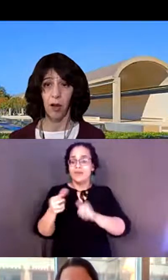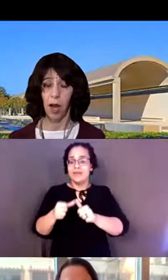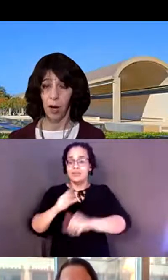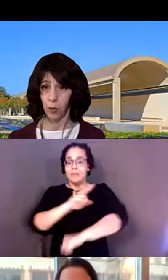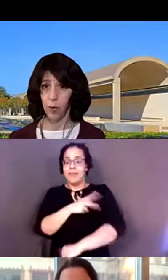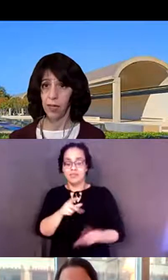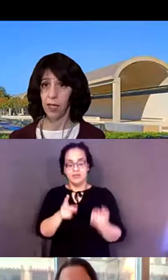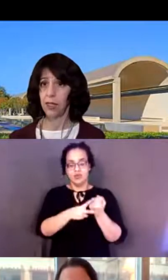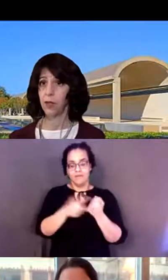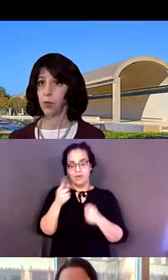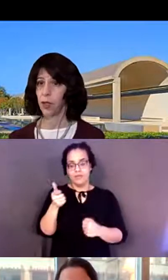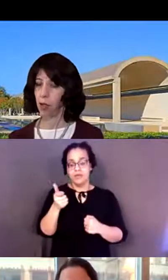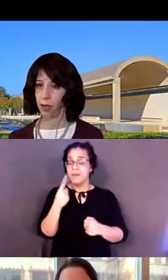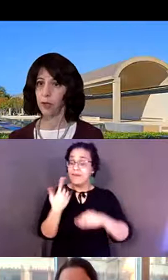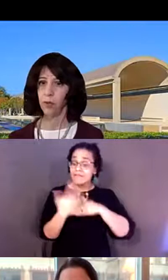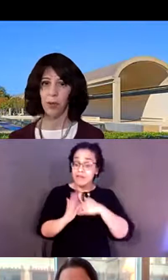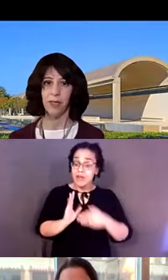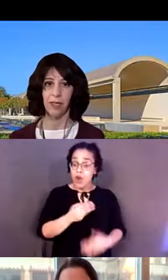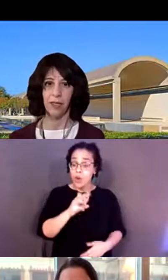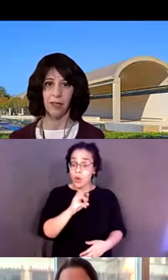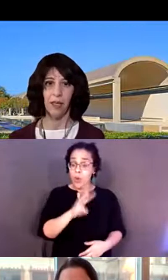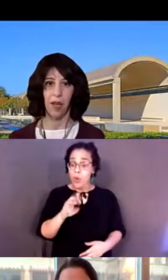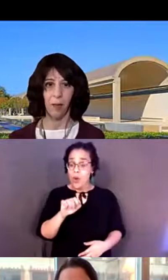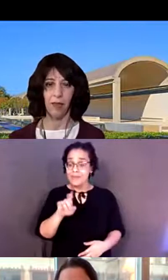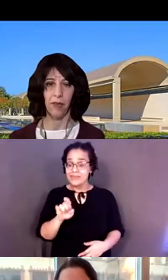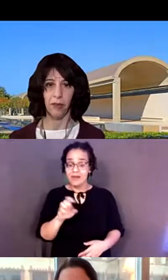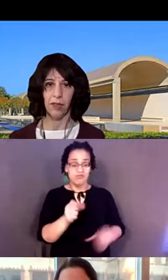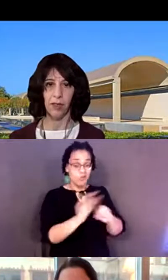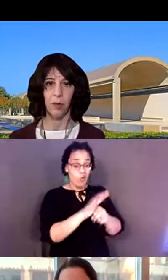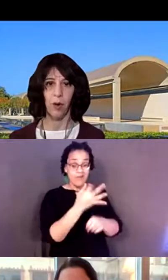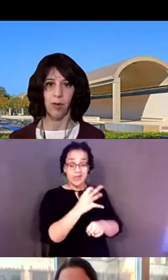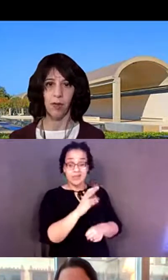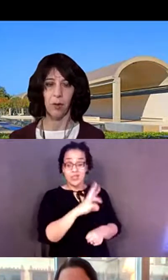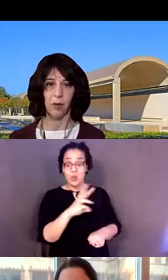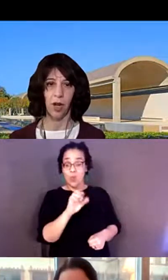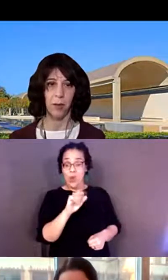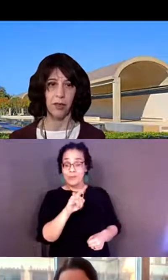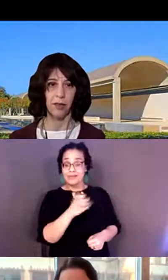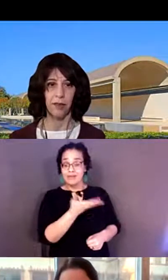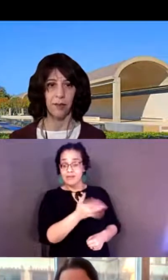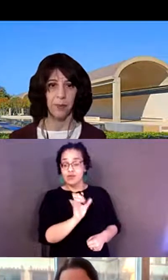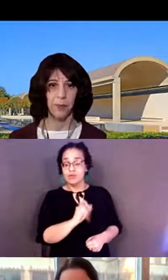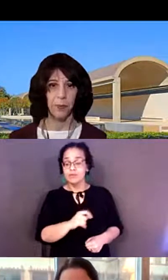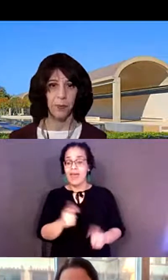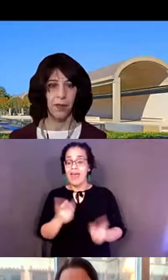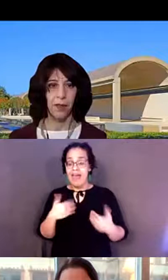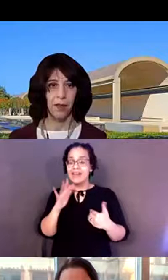our website. It's available on the COVID website and there are links to all the language